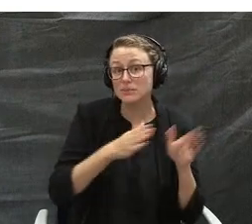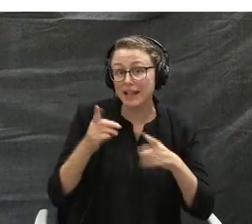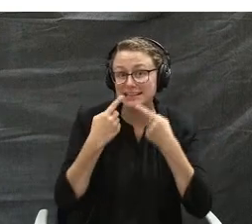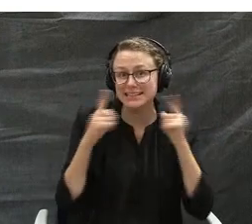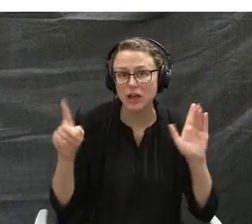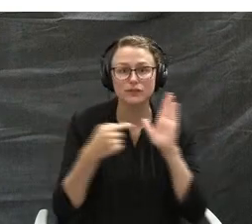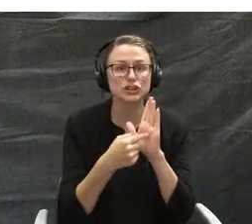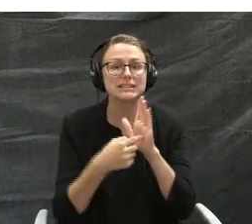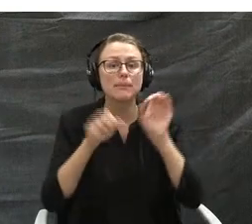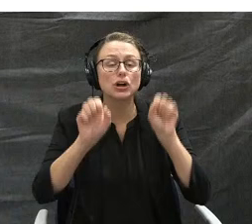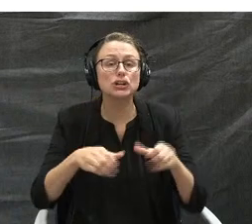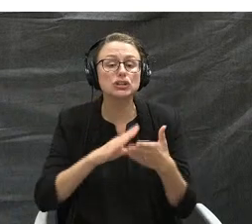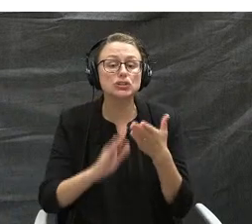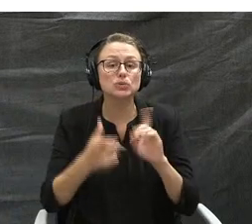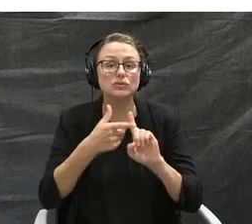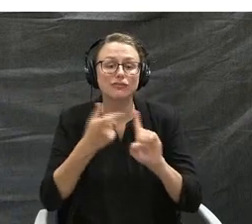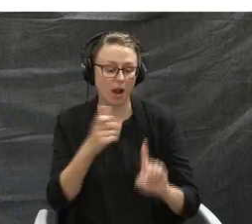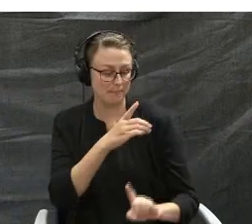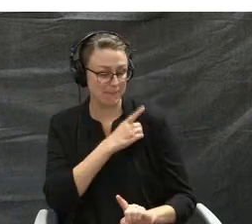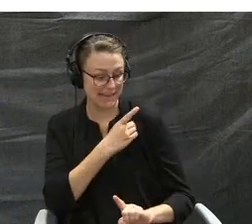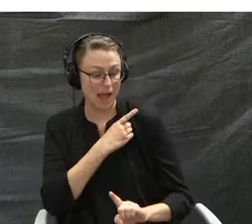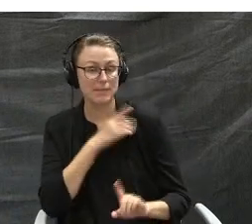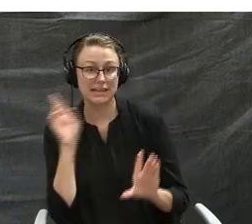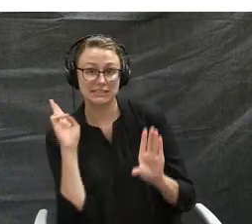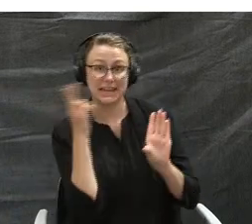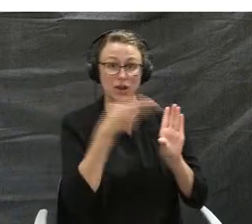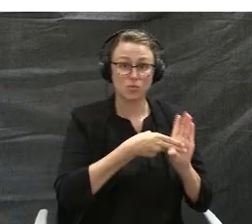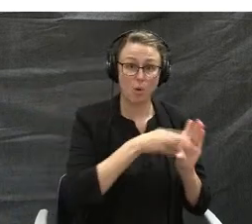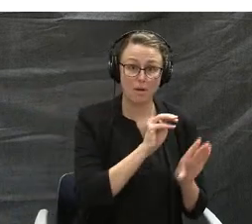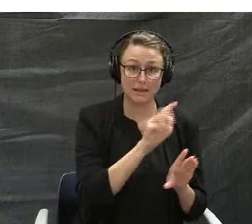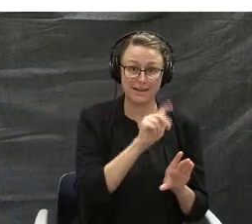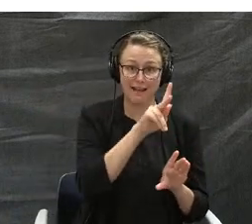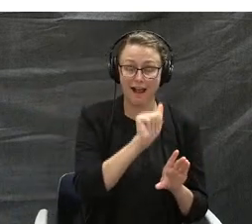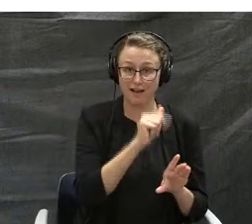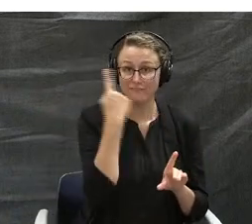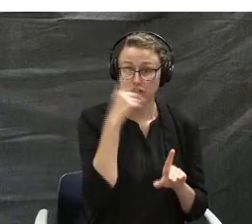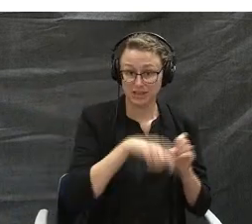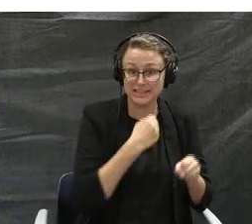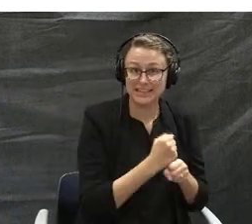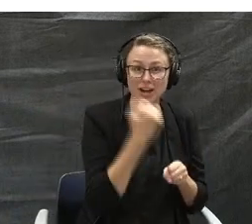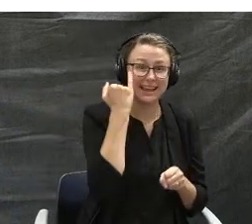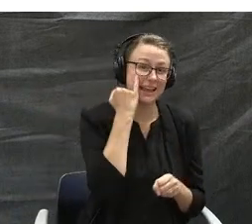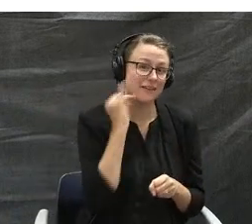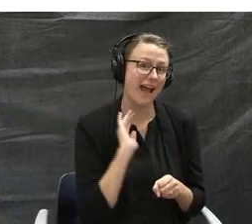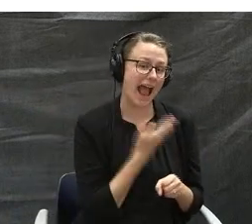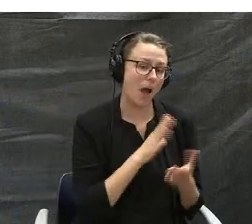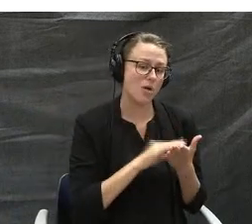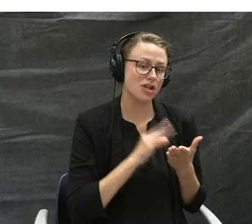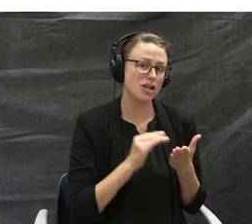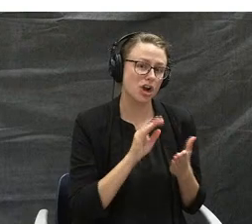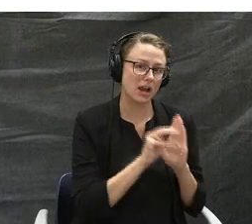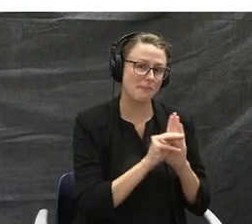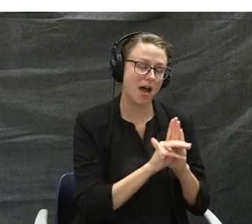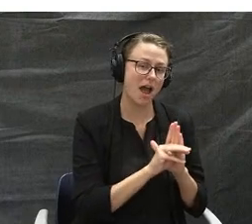in Rowlett, Minne Tonka for the year if our learning model is more desirable than what their district is offering?